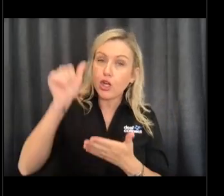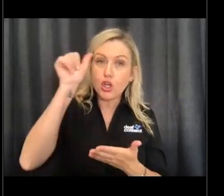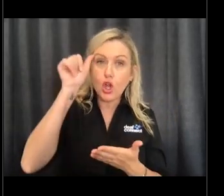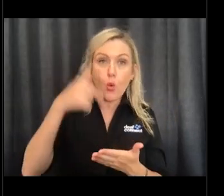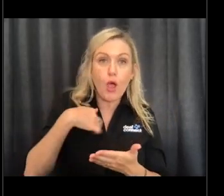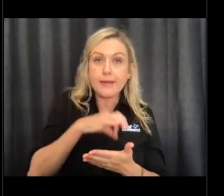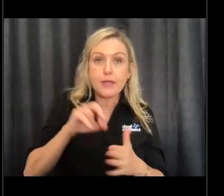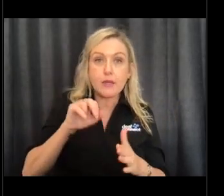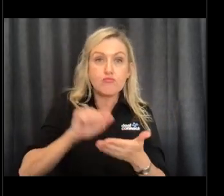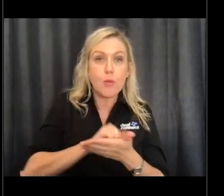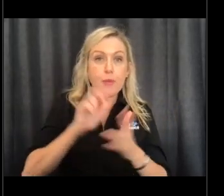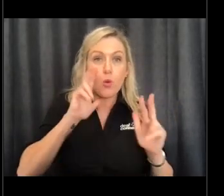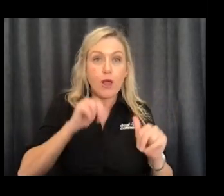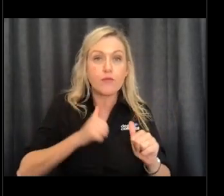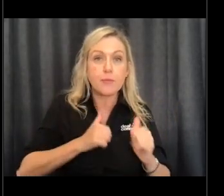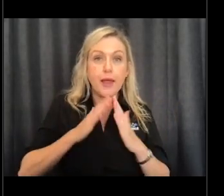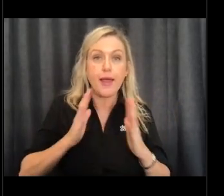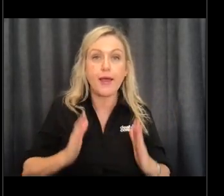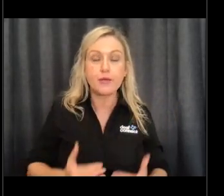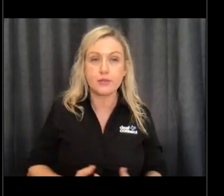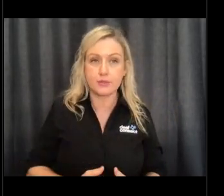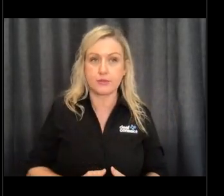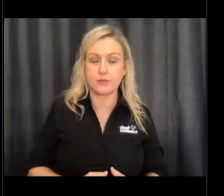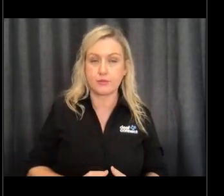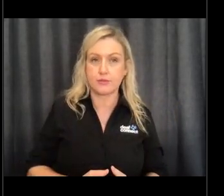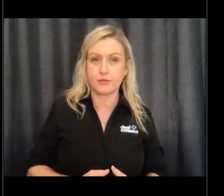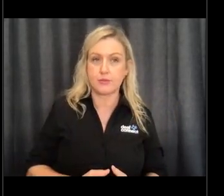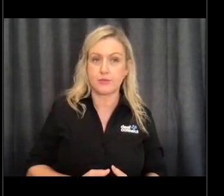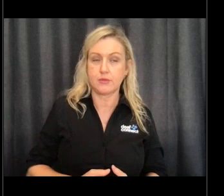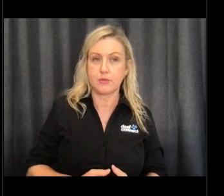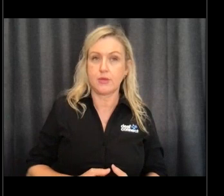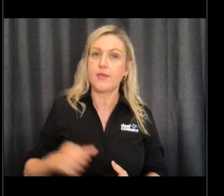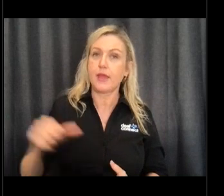To me if you're going to rely on a maintenance exclusion you should be able to say what the